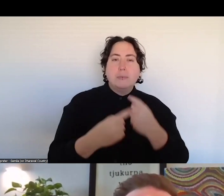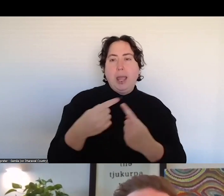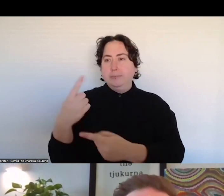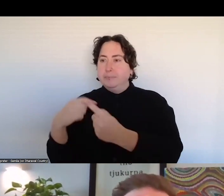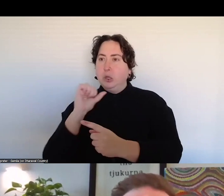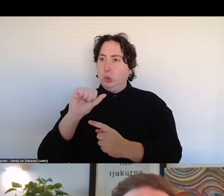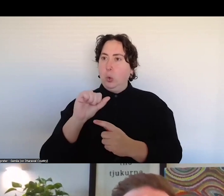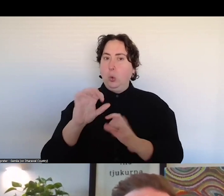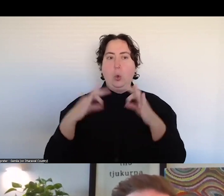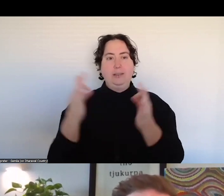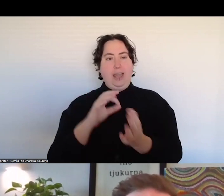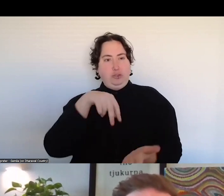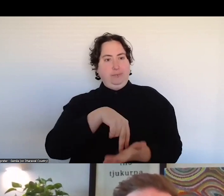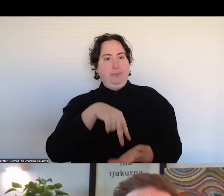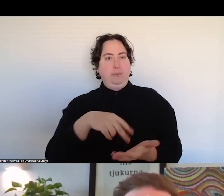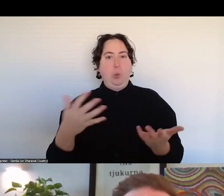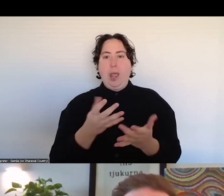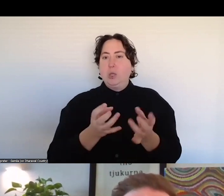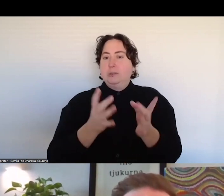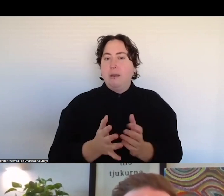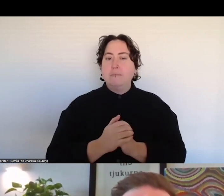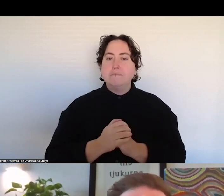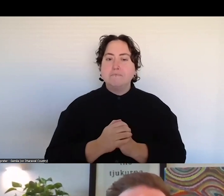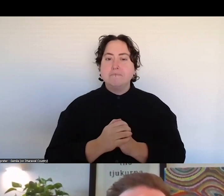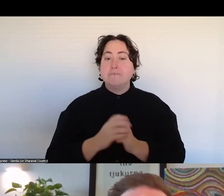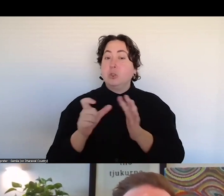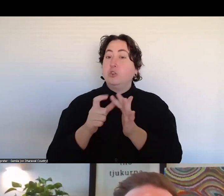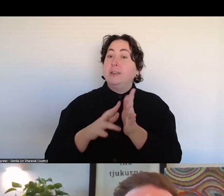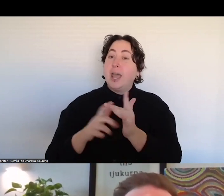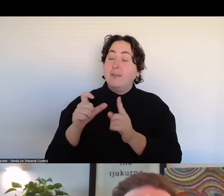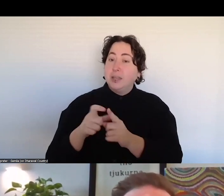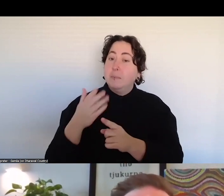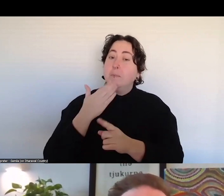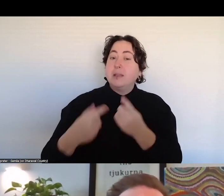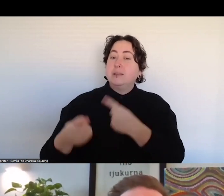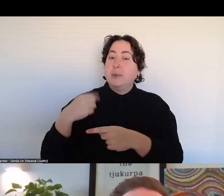We will start with you, David. Can you tell us about Outer Urban Project's fundraising